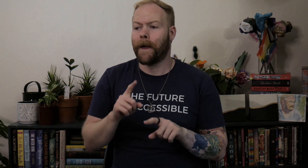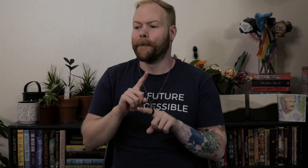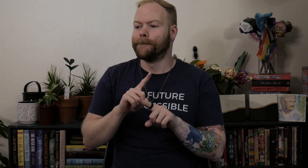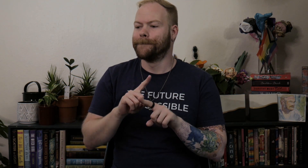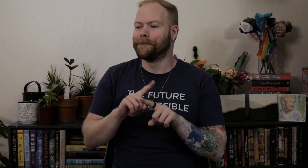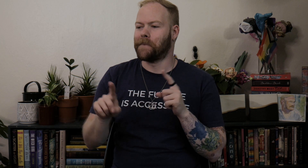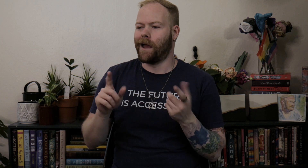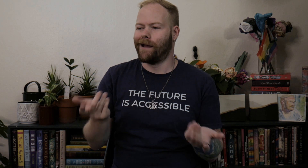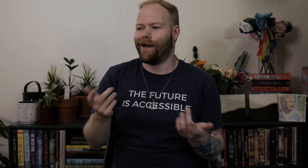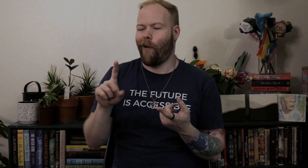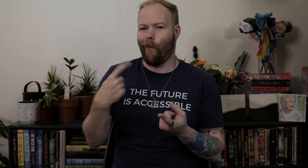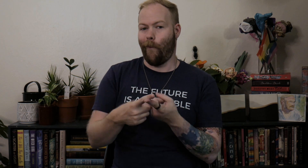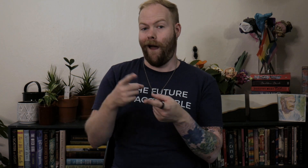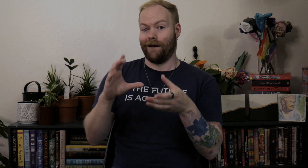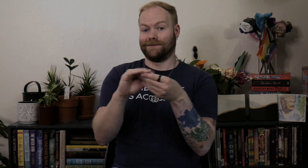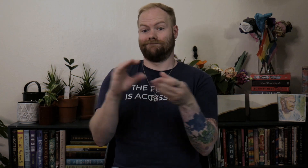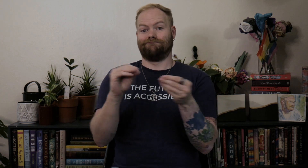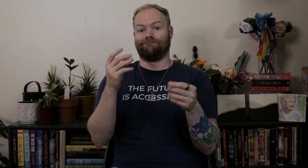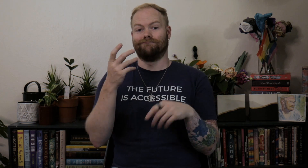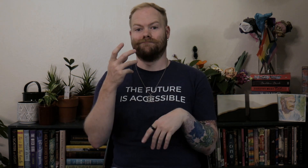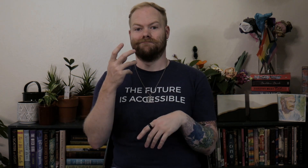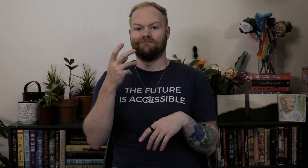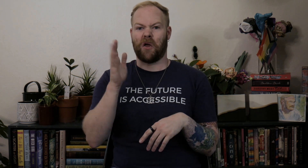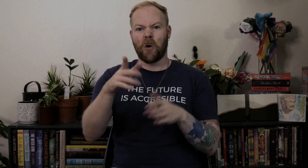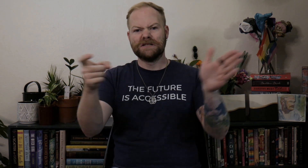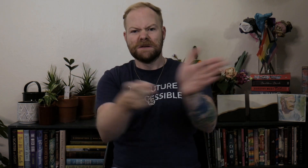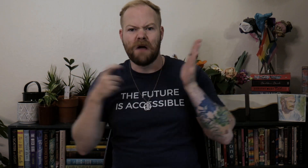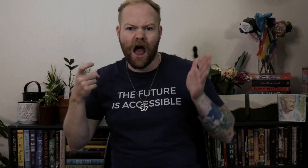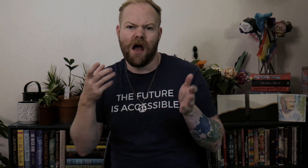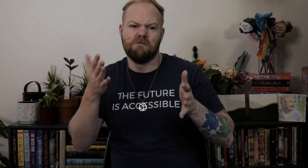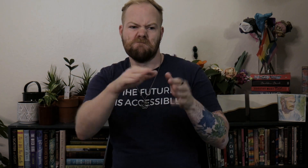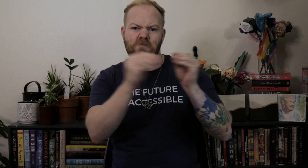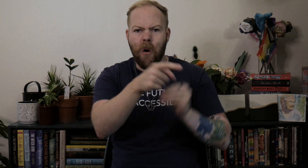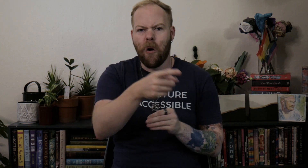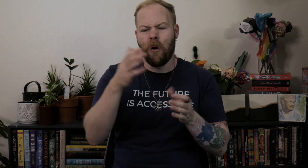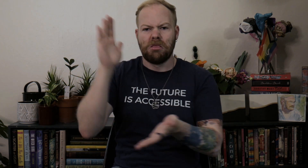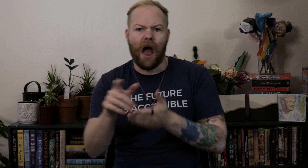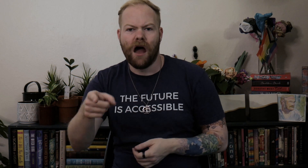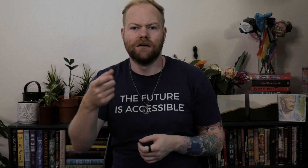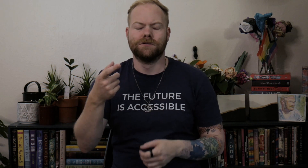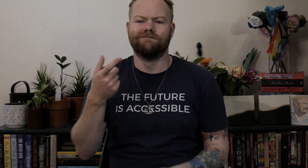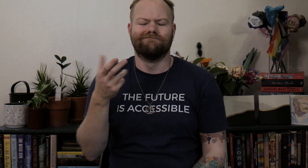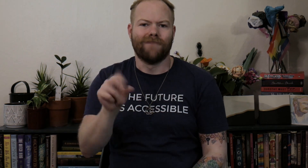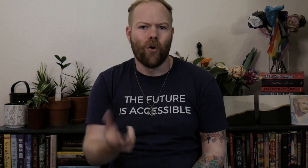But when it’s said in a way that demands I do more or less, no.